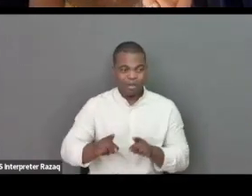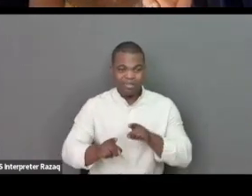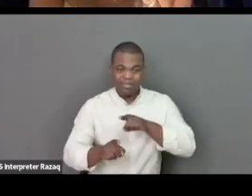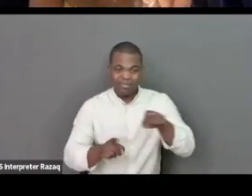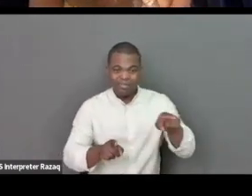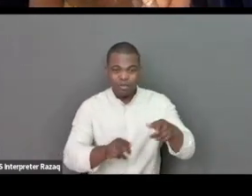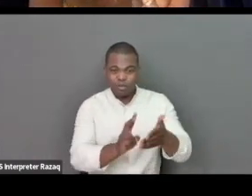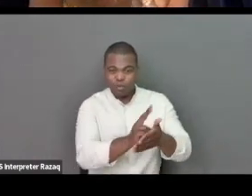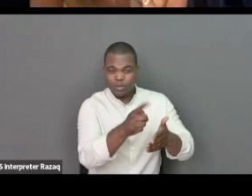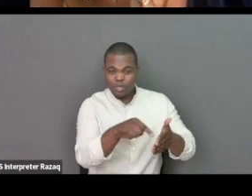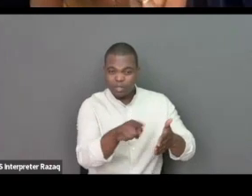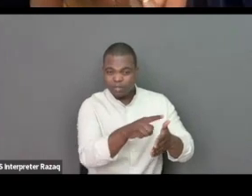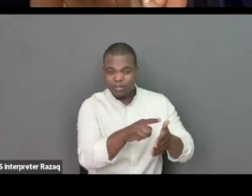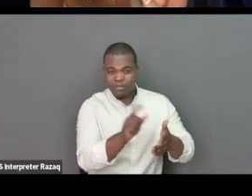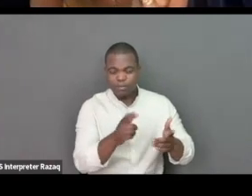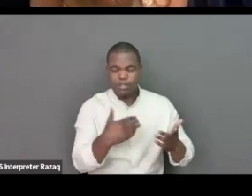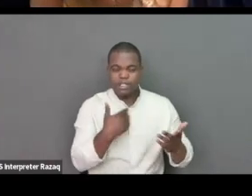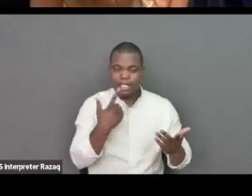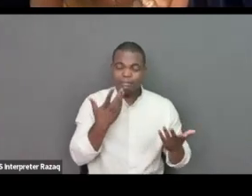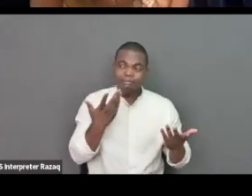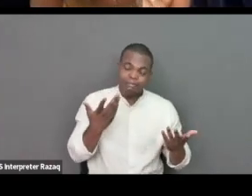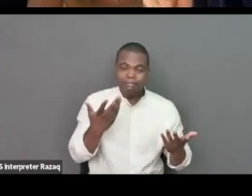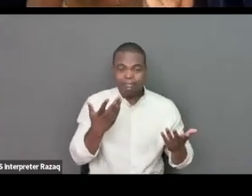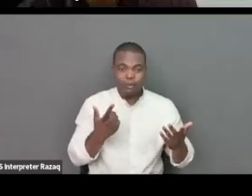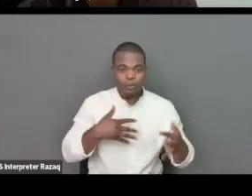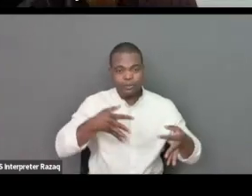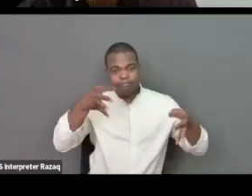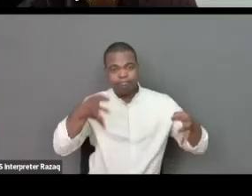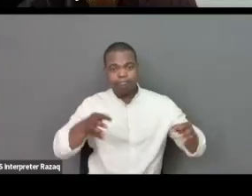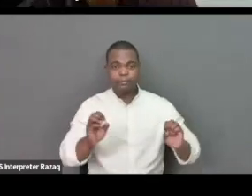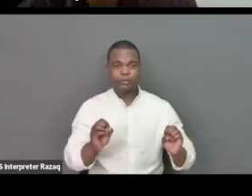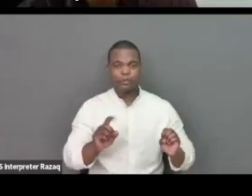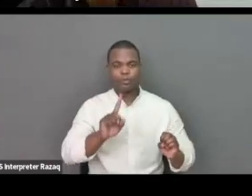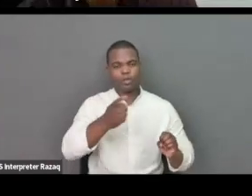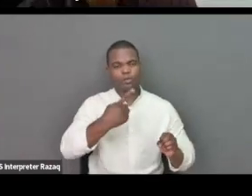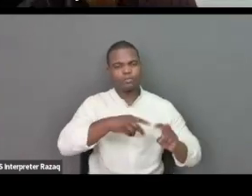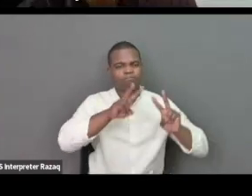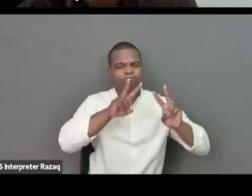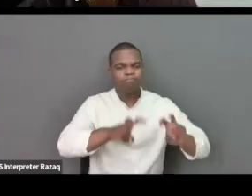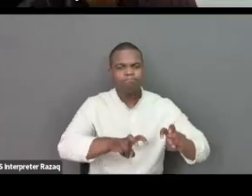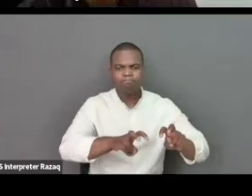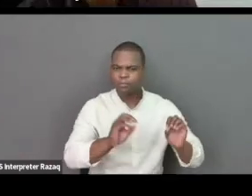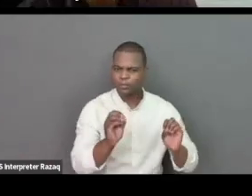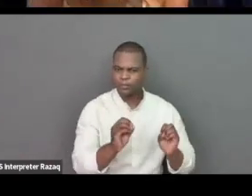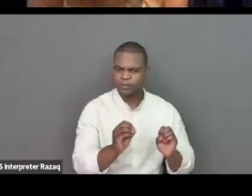target audiences for the accessibility statement. And we have another question --